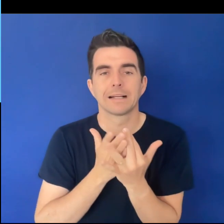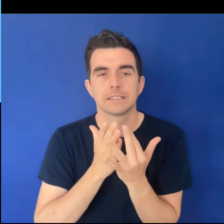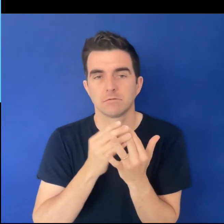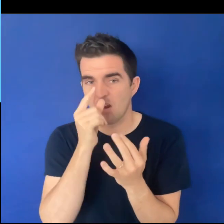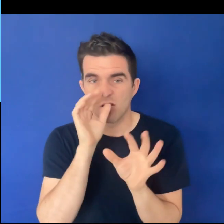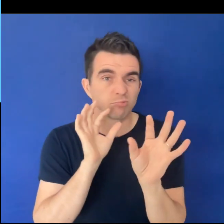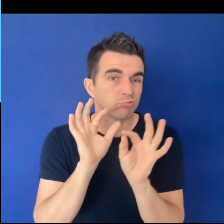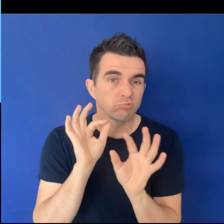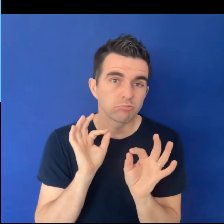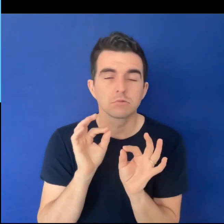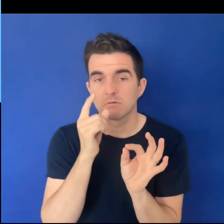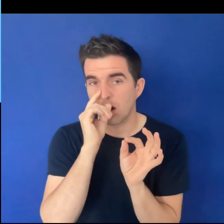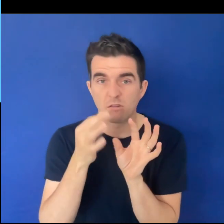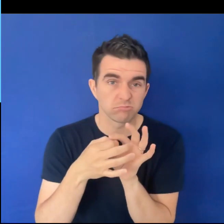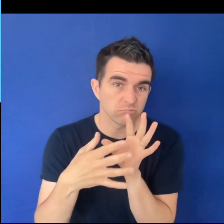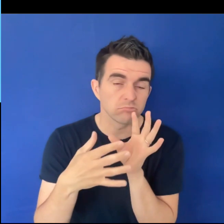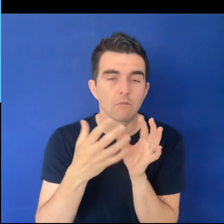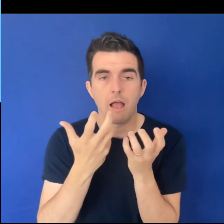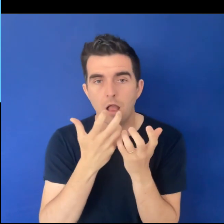You can disable any moving dialogue effects,